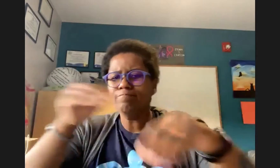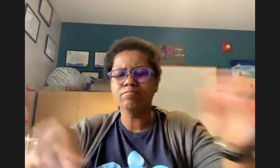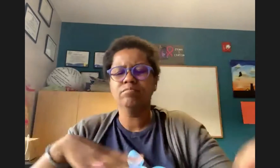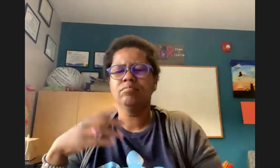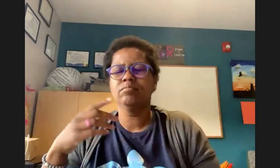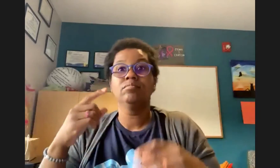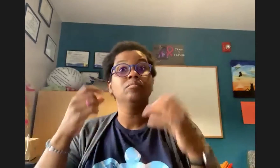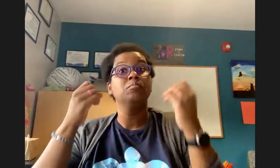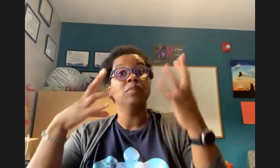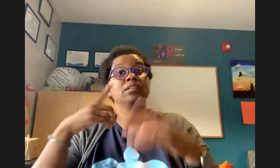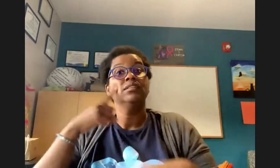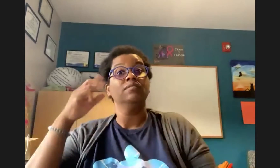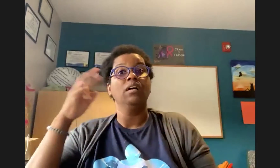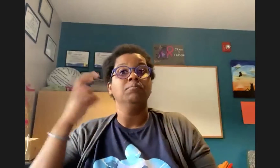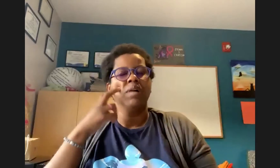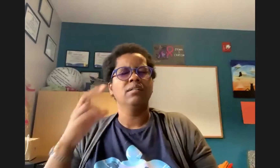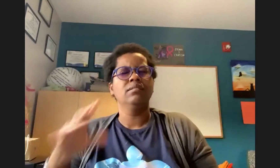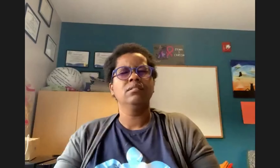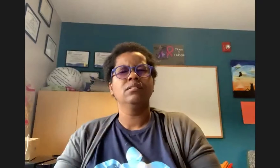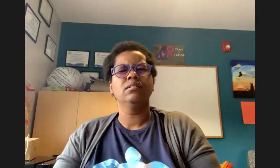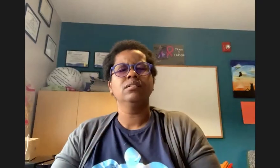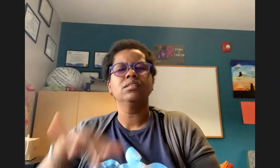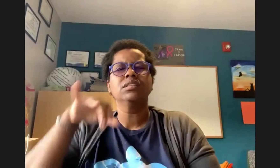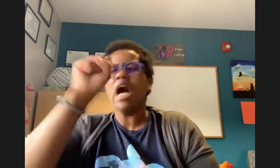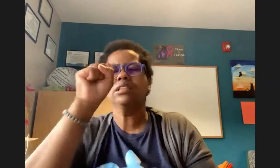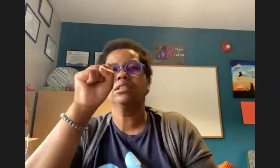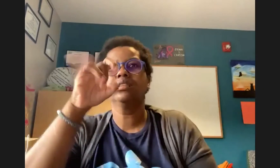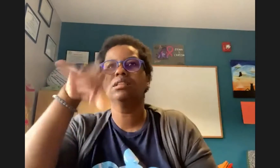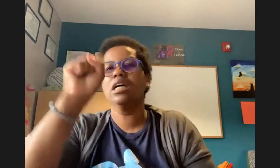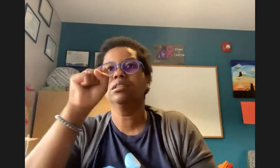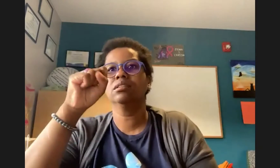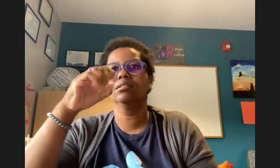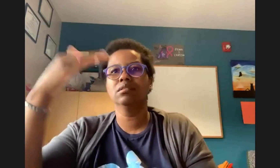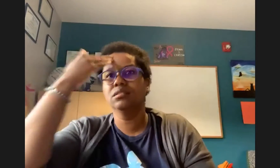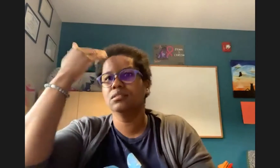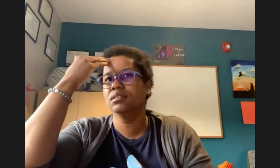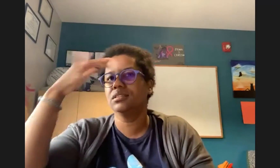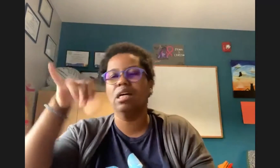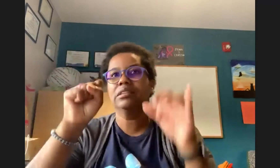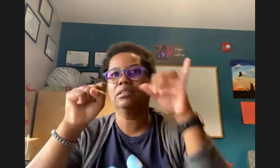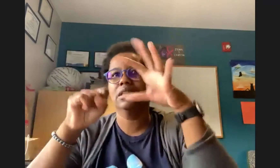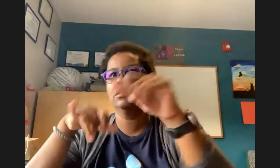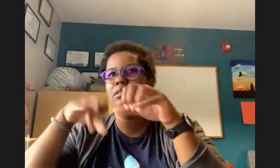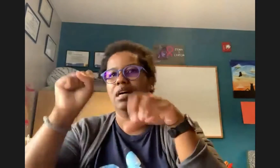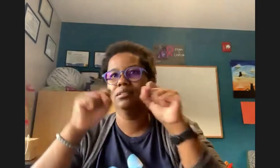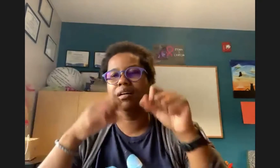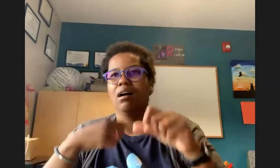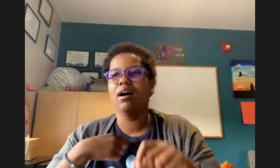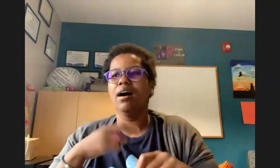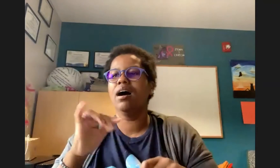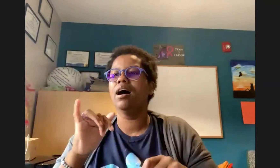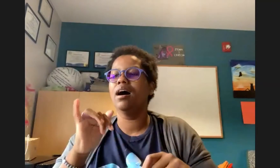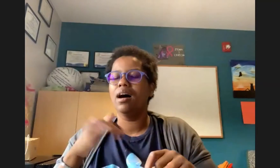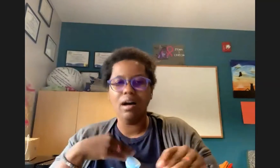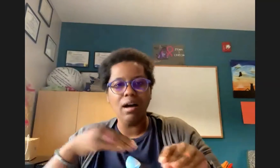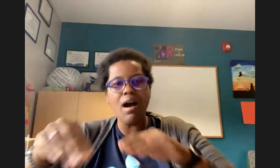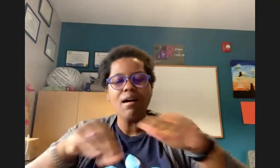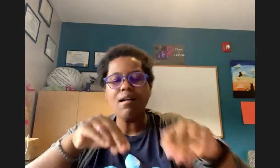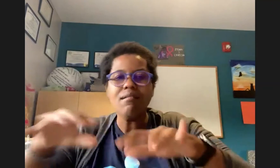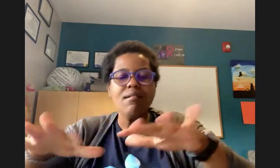Whatever I thought my supervisor would cover financially. I brought them out and laid them on the table, and the DeafBlind individuals began to feel them.